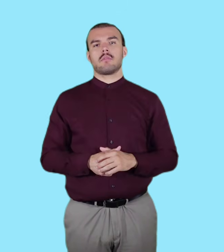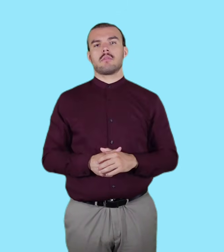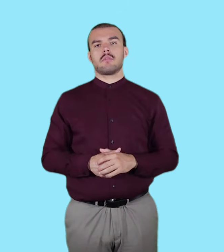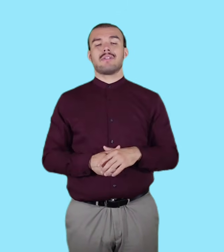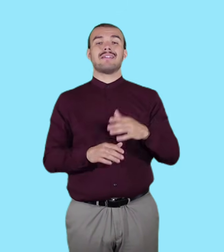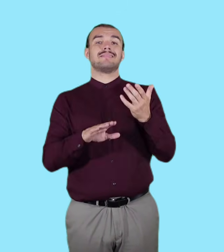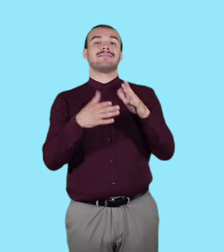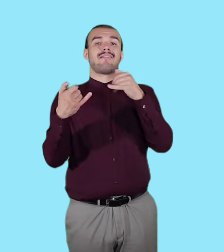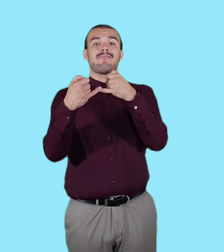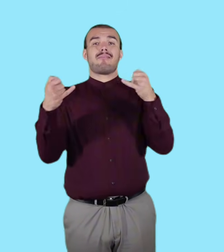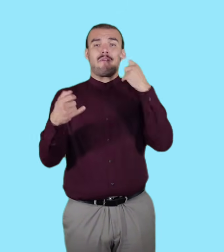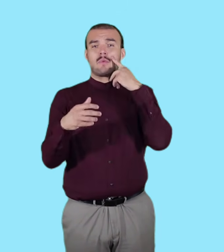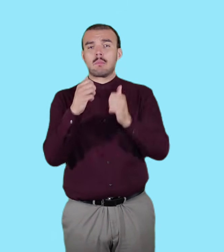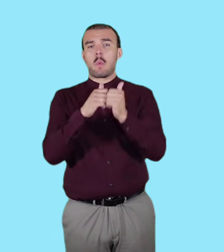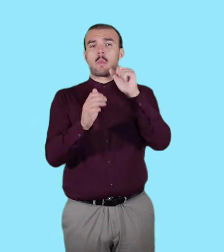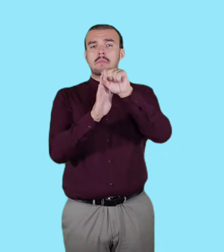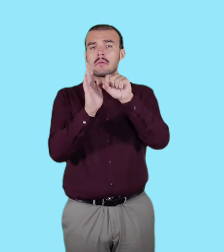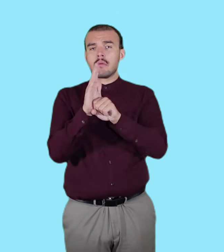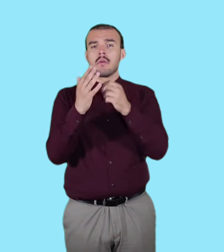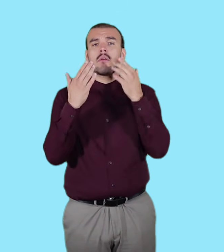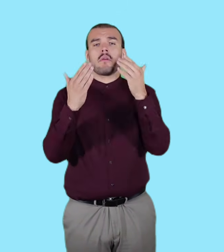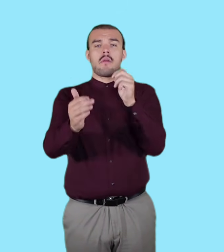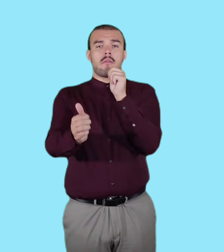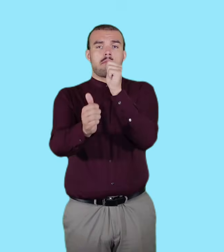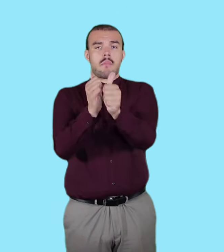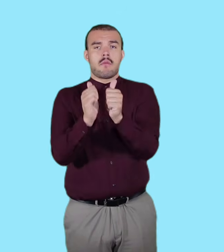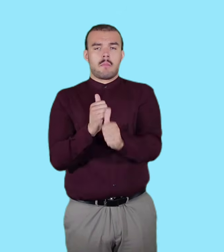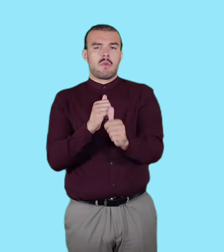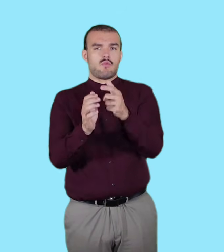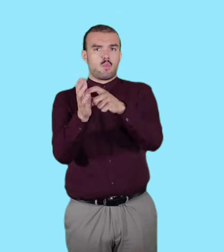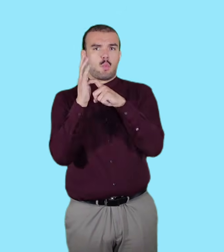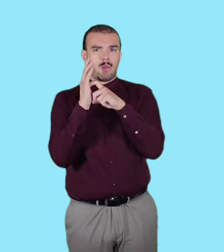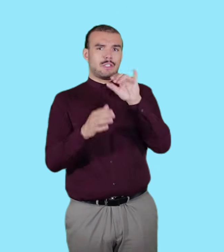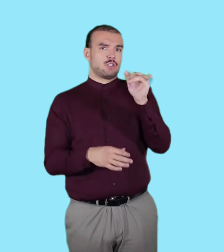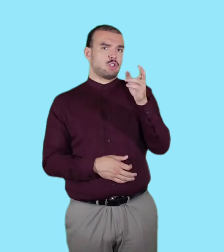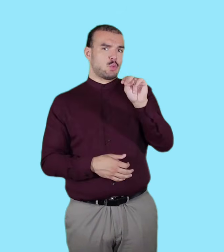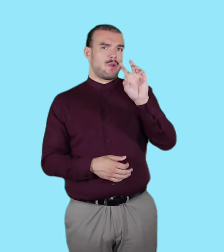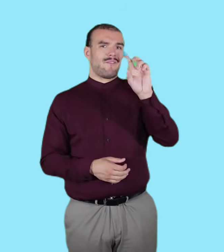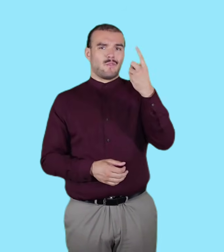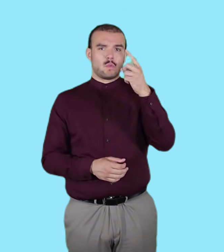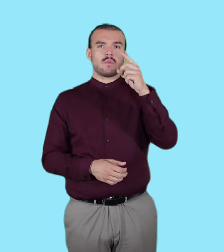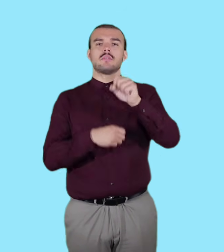The deadline for most states to implement these requirements is January 1st, 2027.